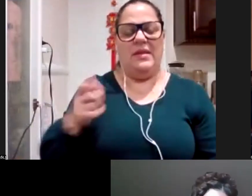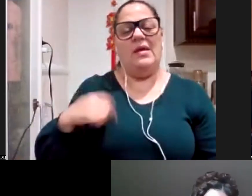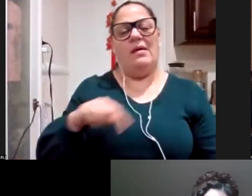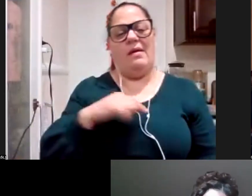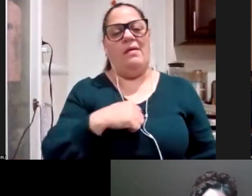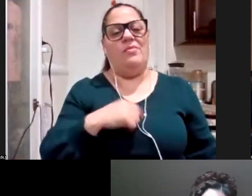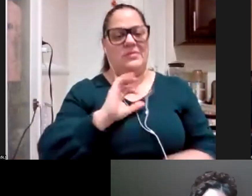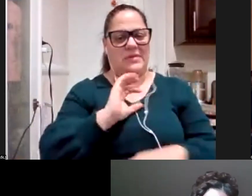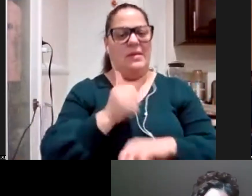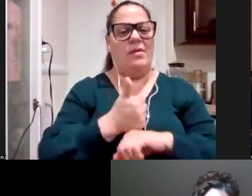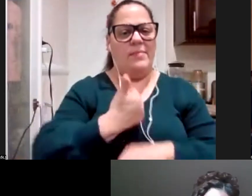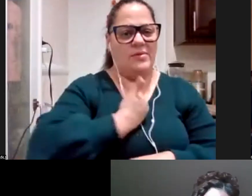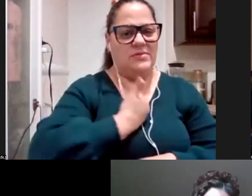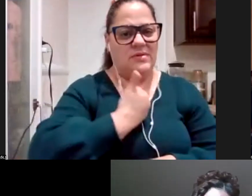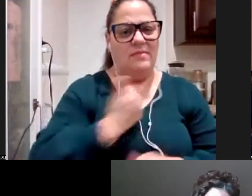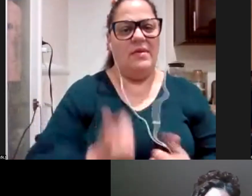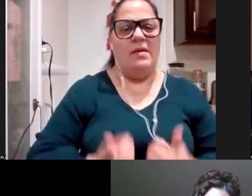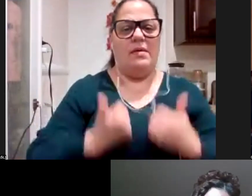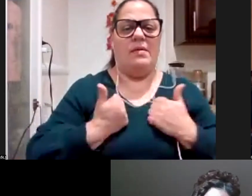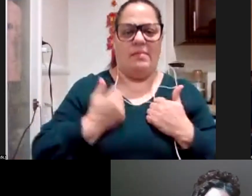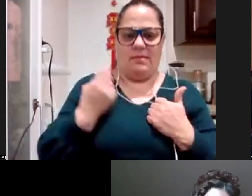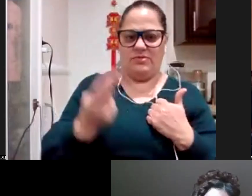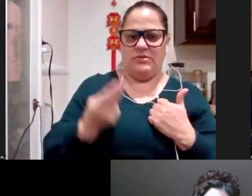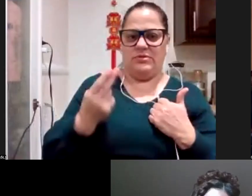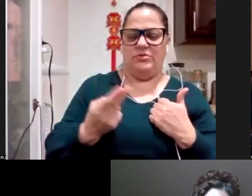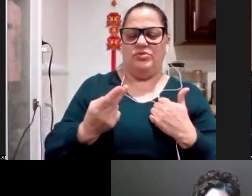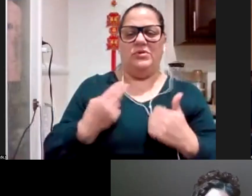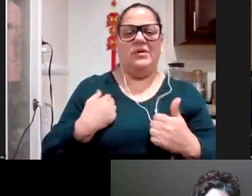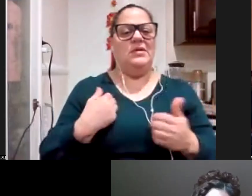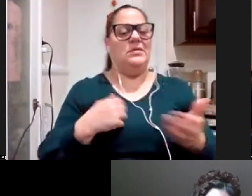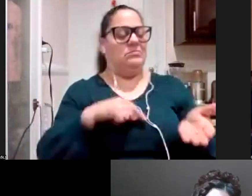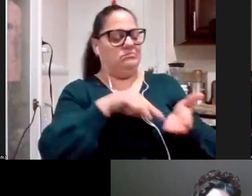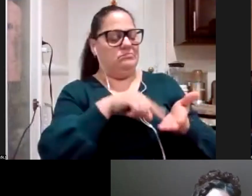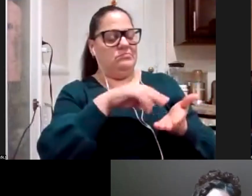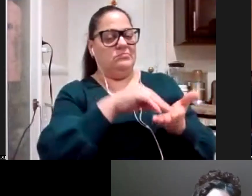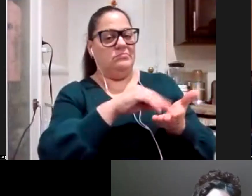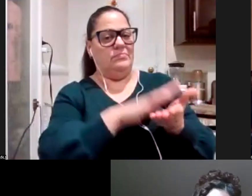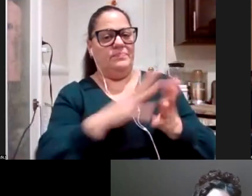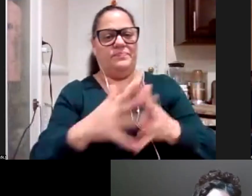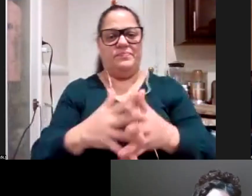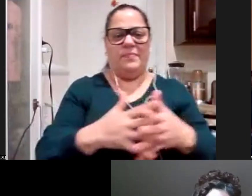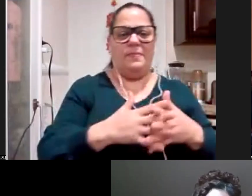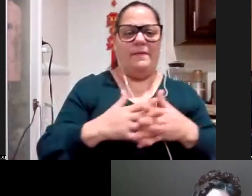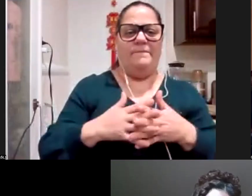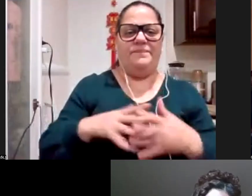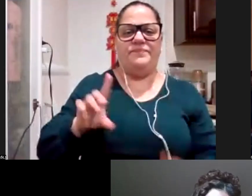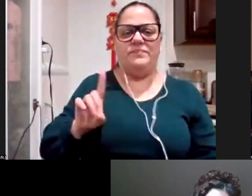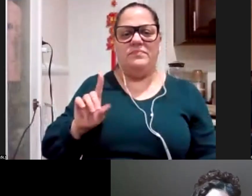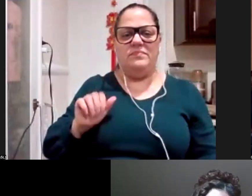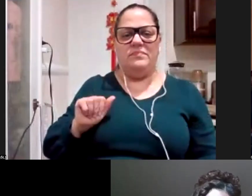ourselves and our life's history in the arc of history of the American disability community